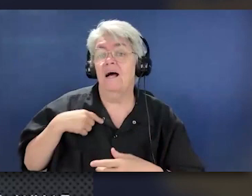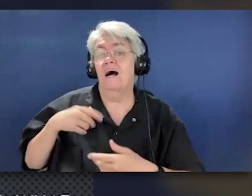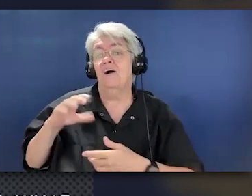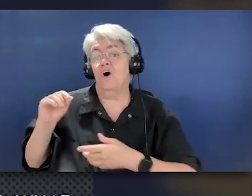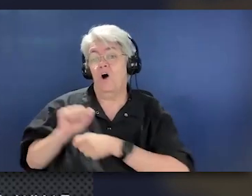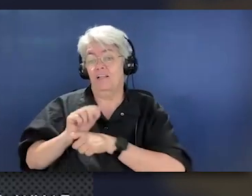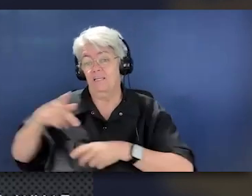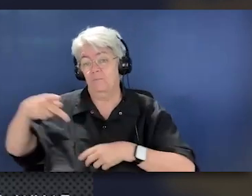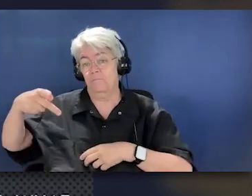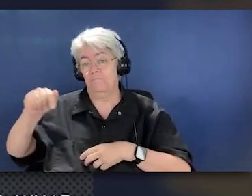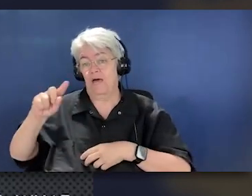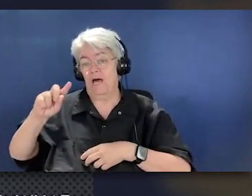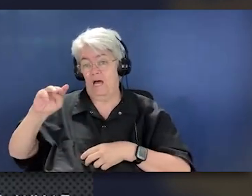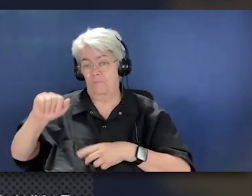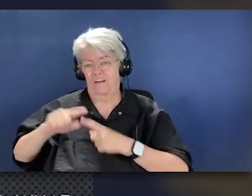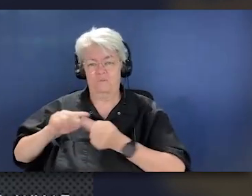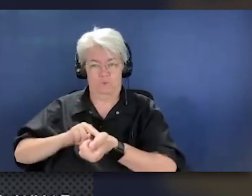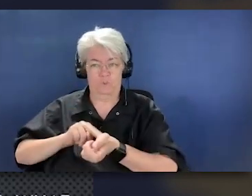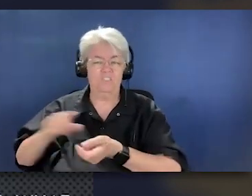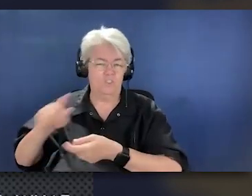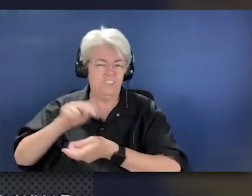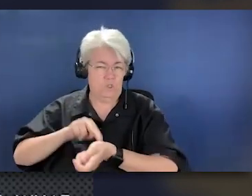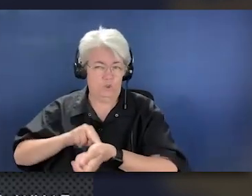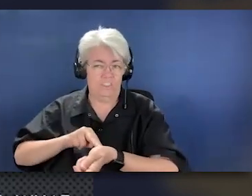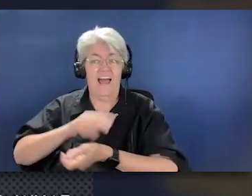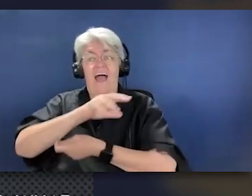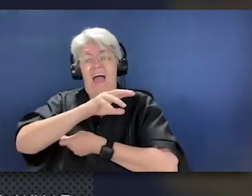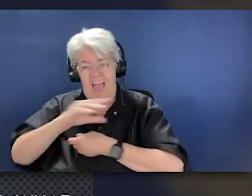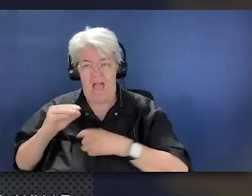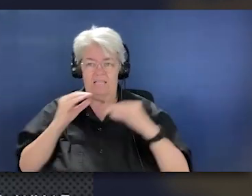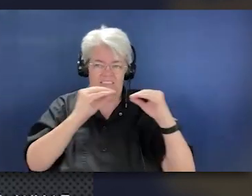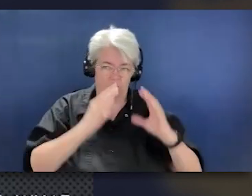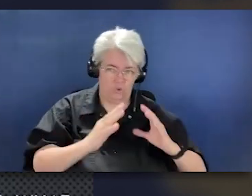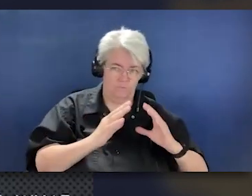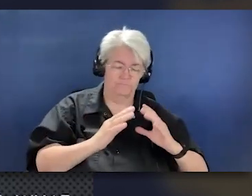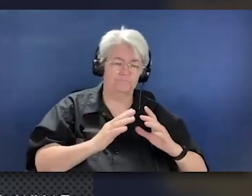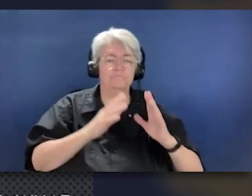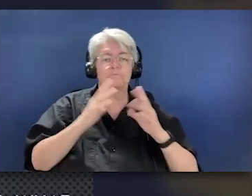already lived through—she’s a practicing nurse as well as a teaching colleague. She’s already lived